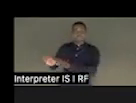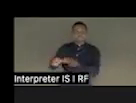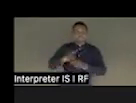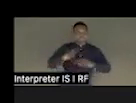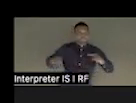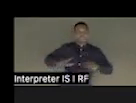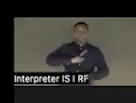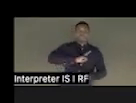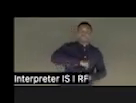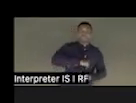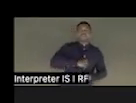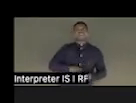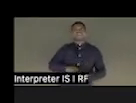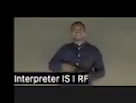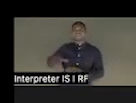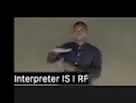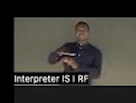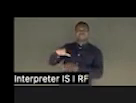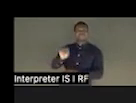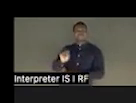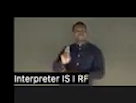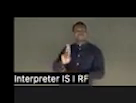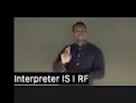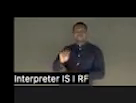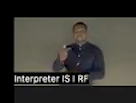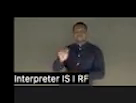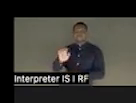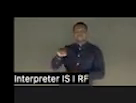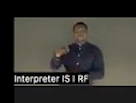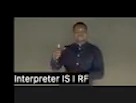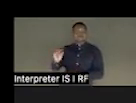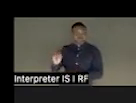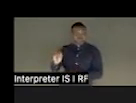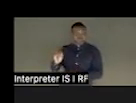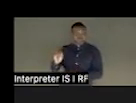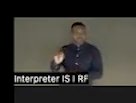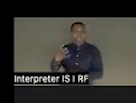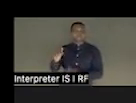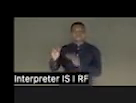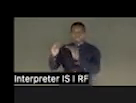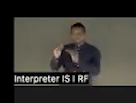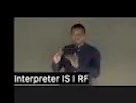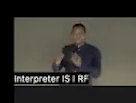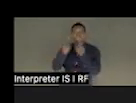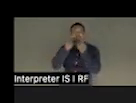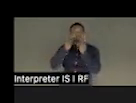which is the umbrella organization of Slovenia. We have the Universidad Politechnica,